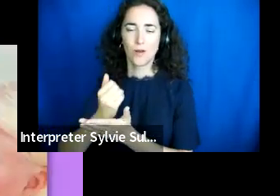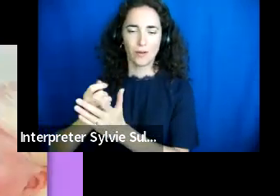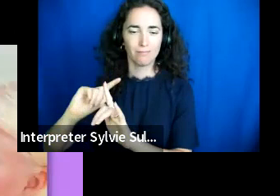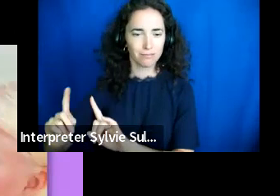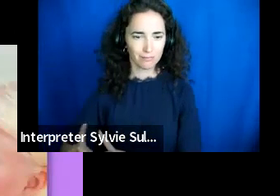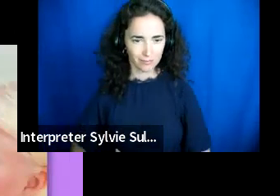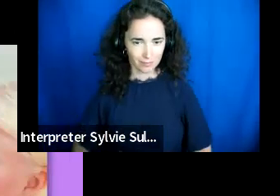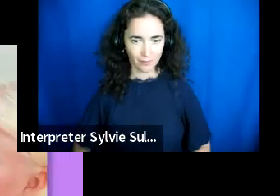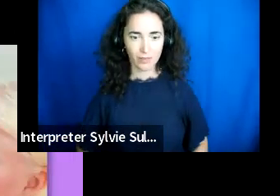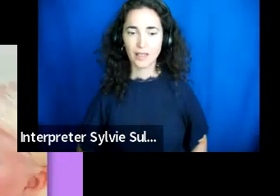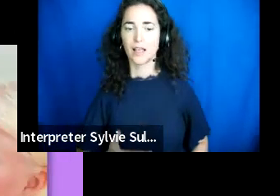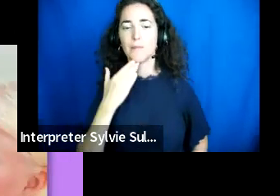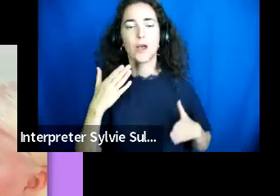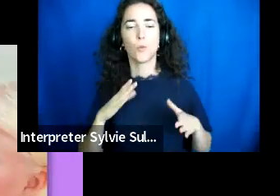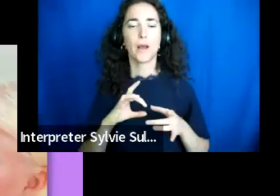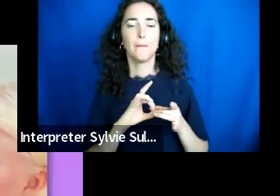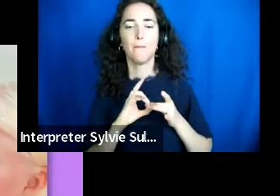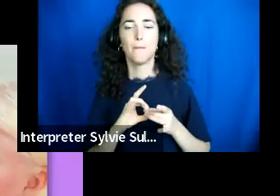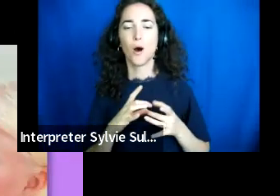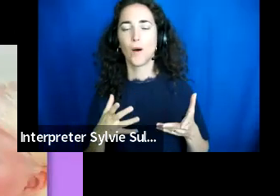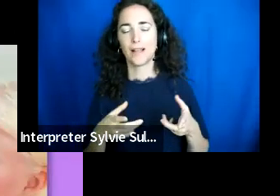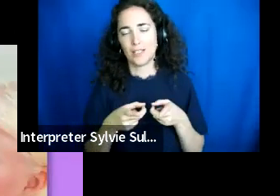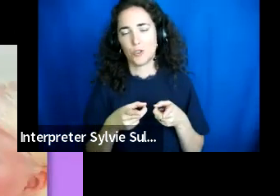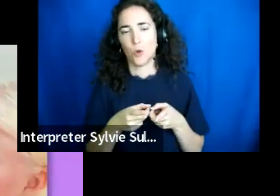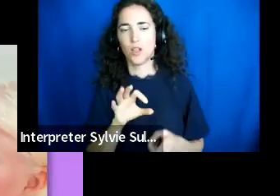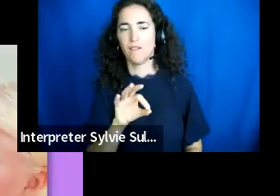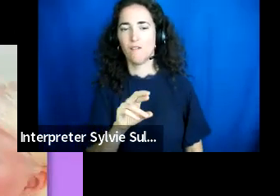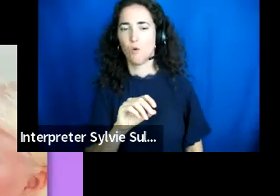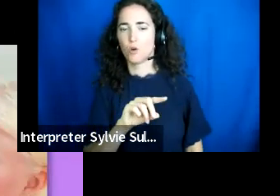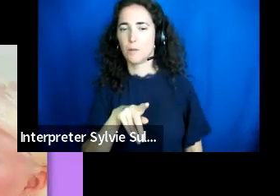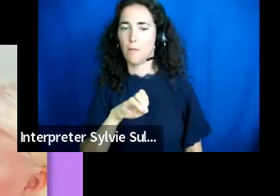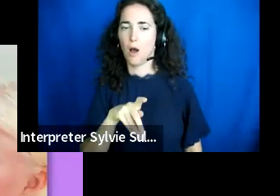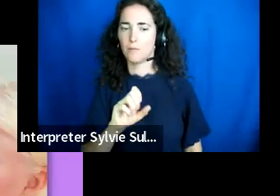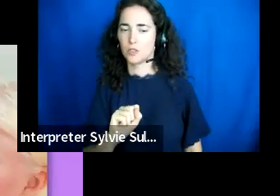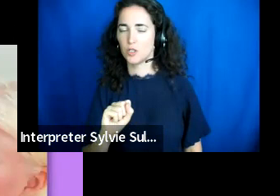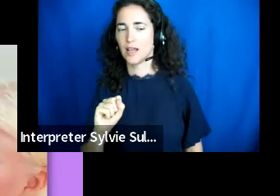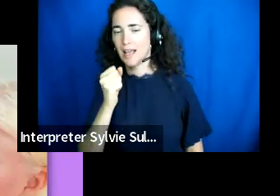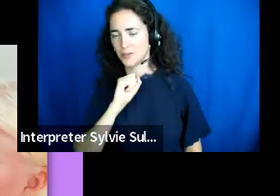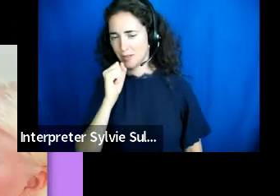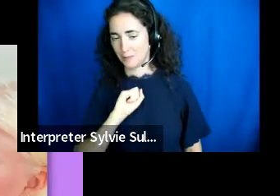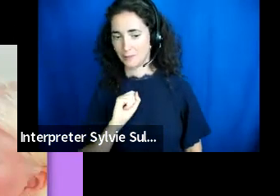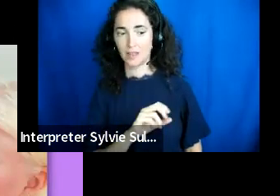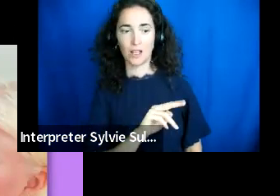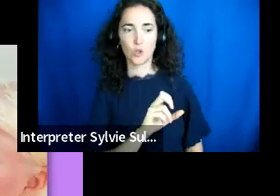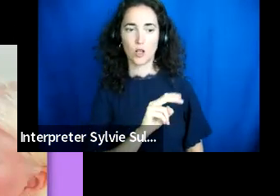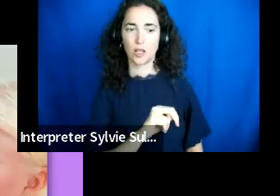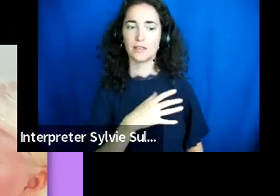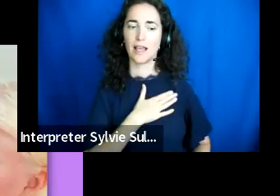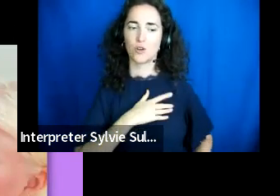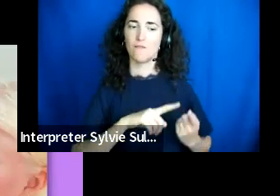The best way to bond is over. Dessert at froze pops, creamery, and shake. Nolan enjoyed the company of his buddies.